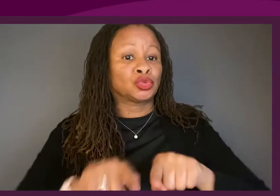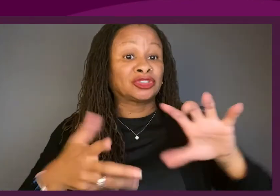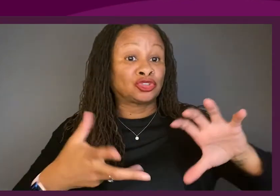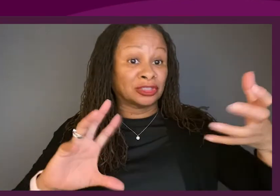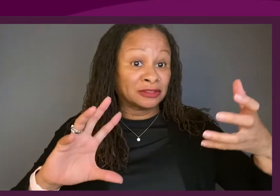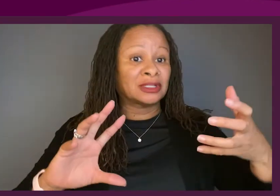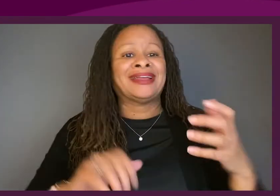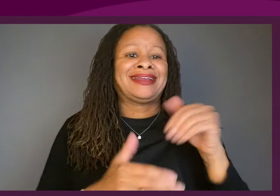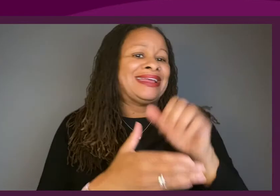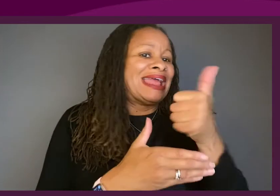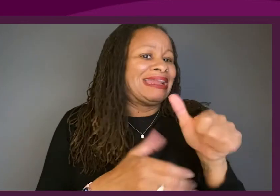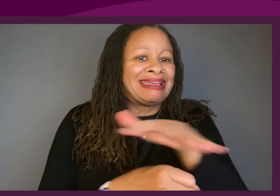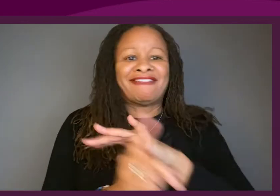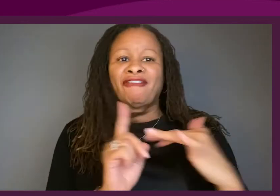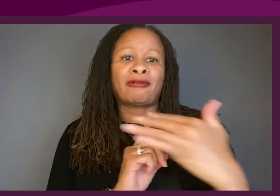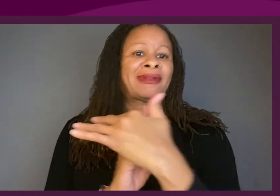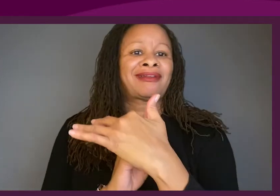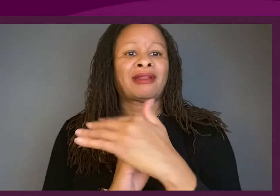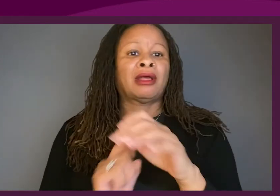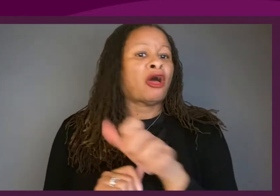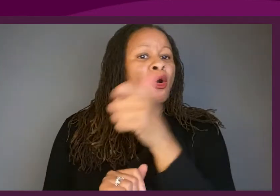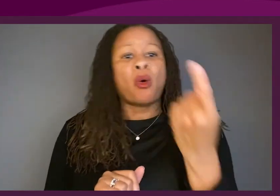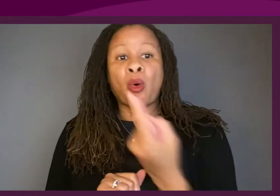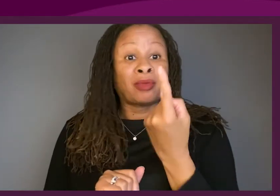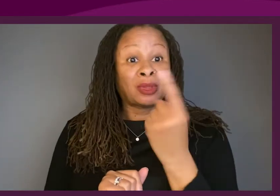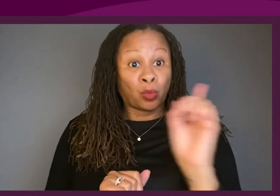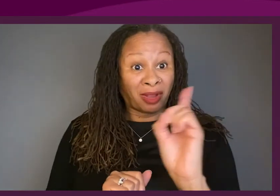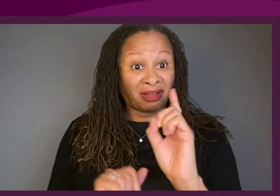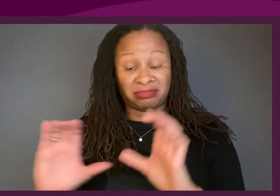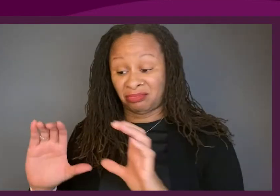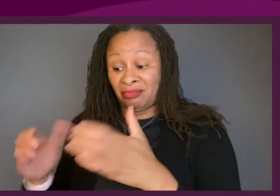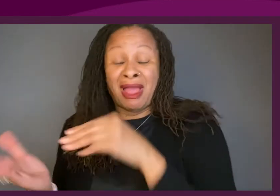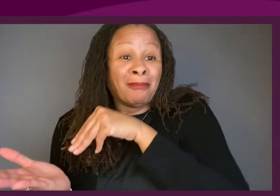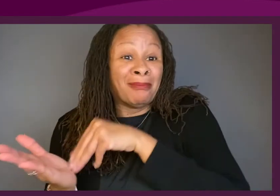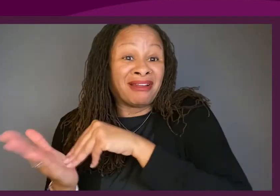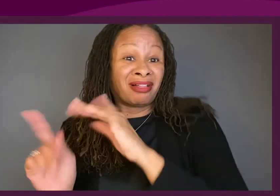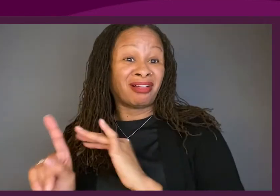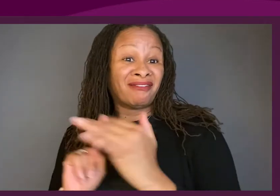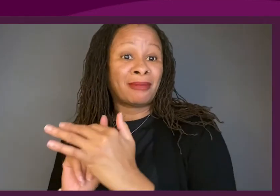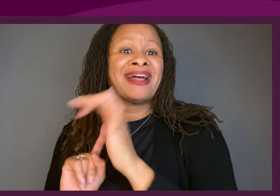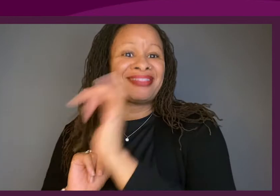a disaster in any environment other than a medical environment.